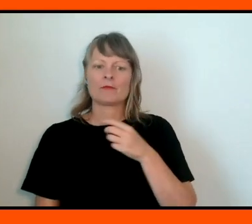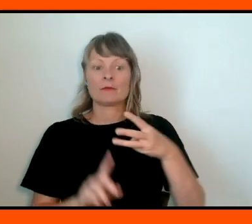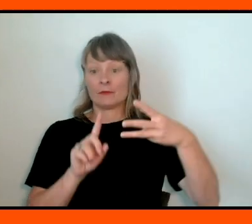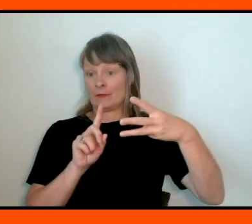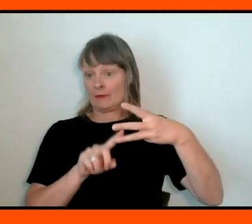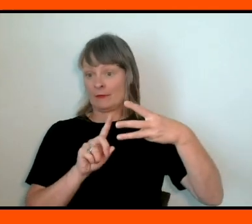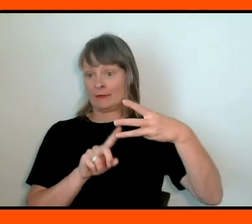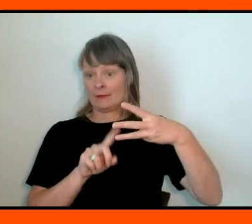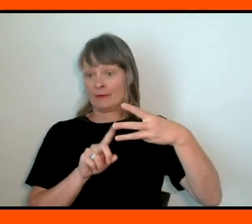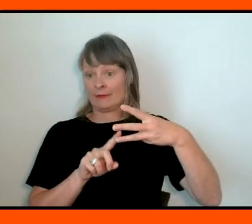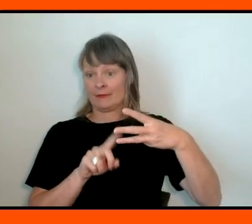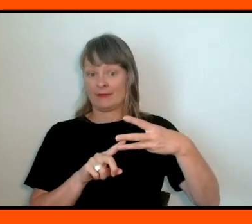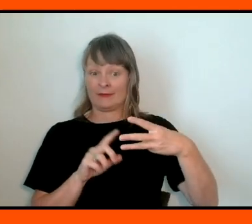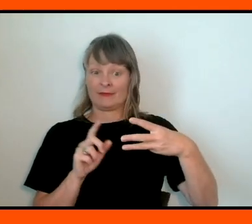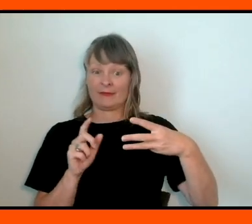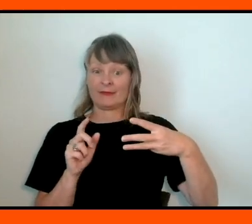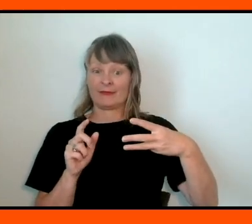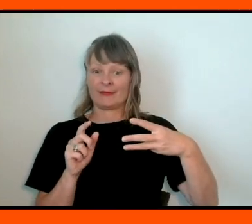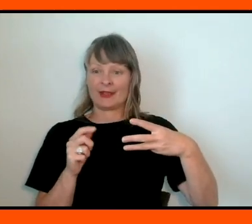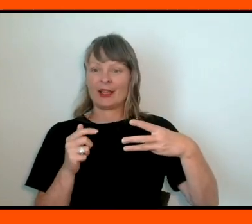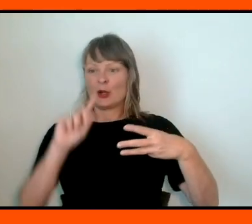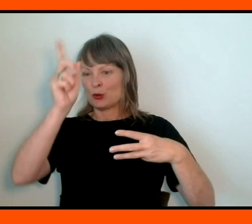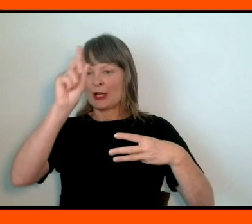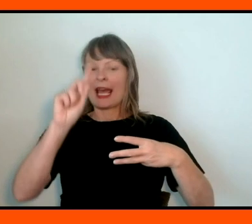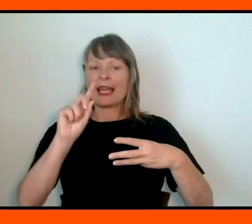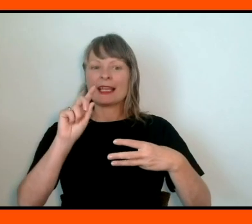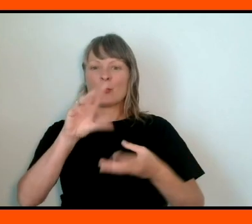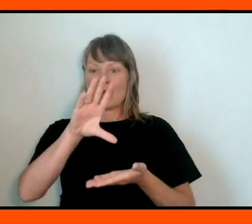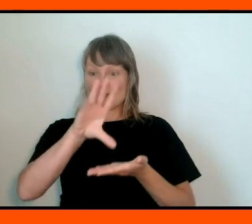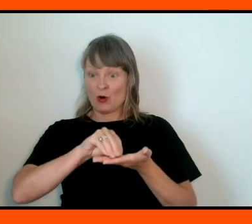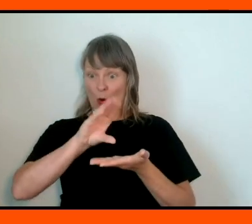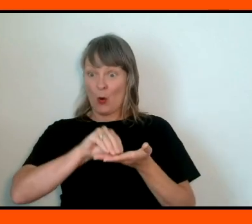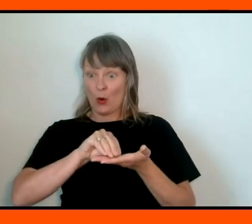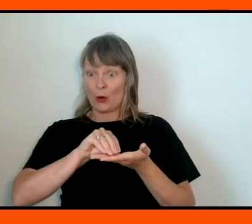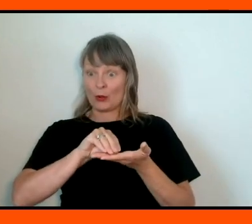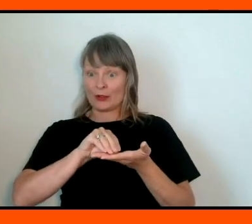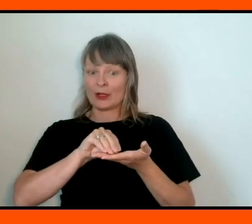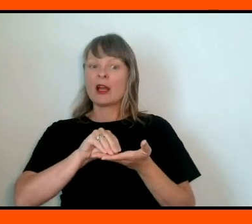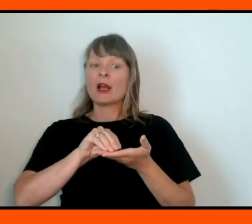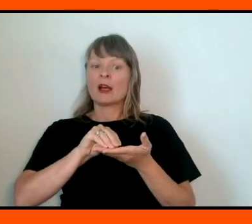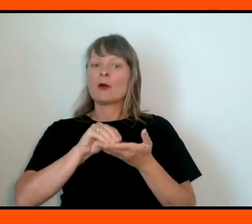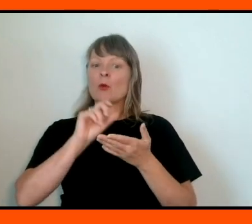You may have gathered that we recorded today’s session and that recording will be made available